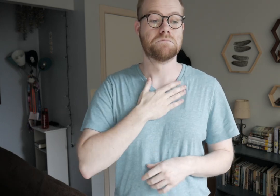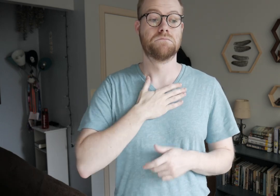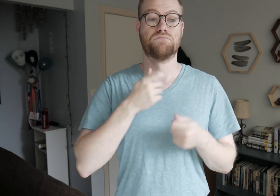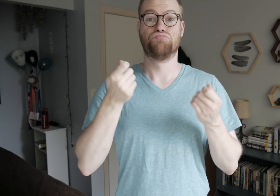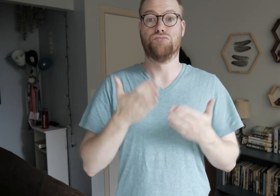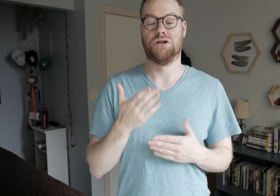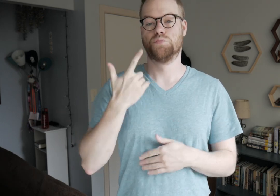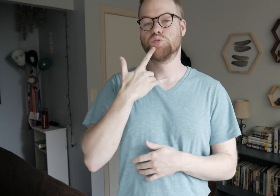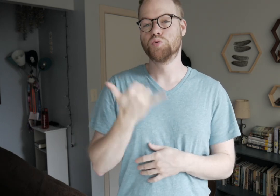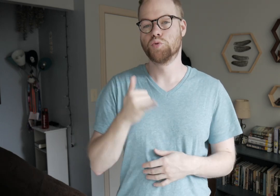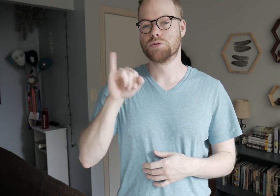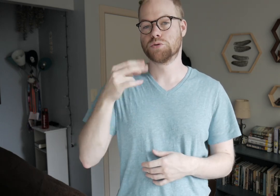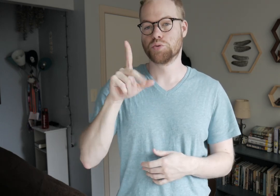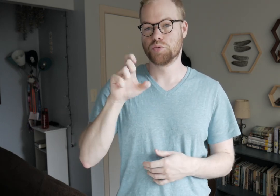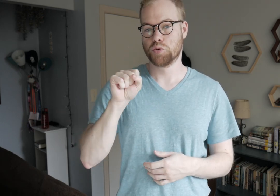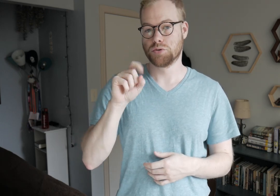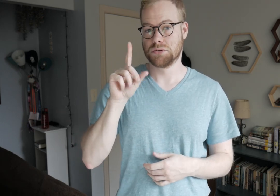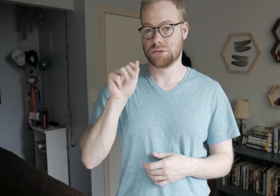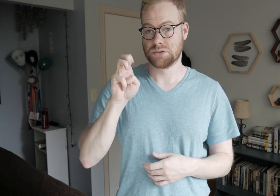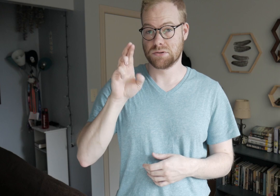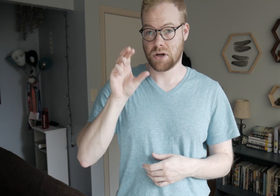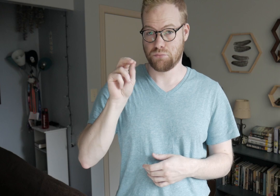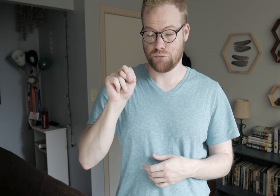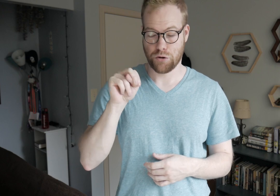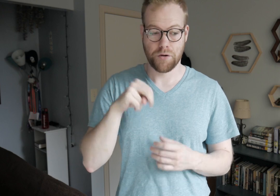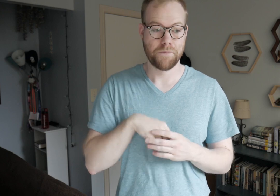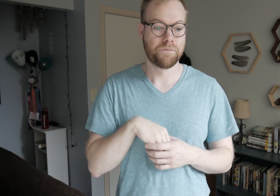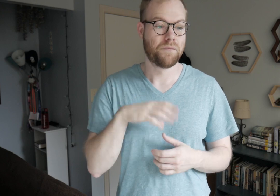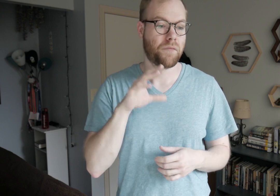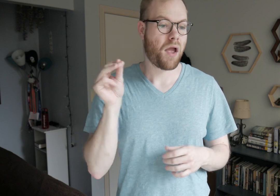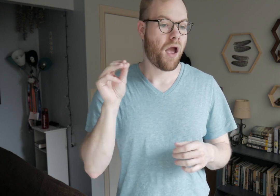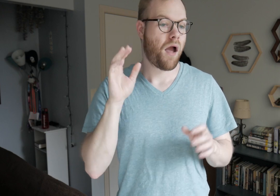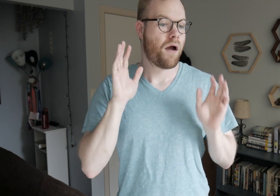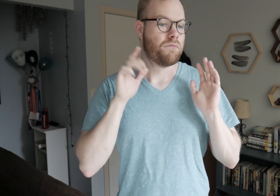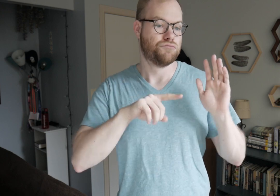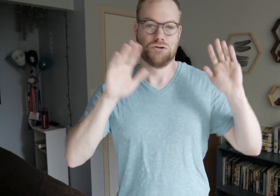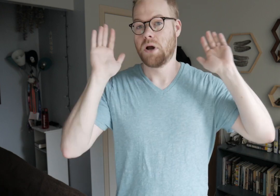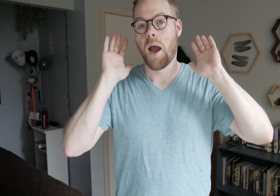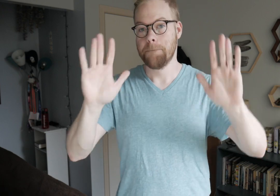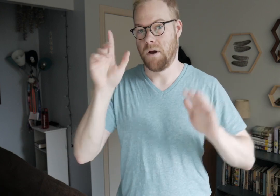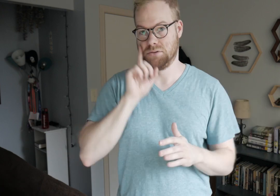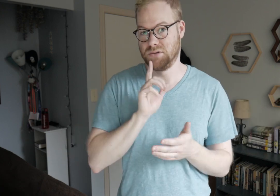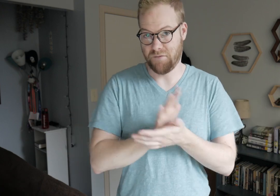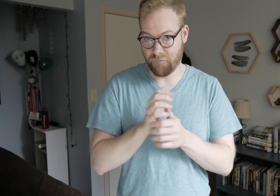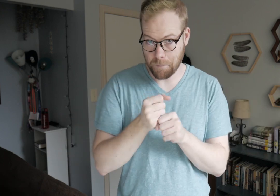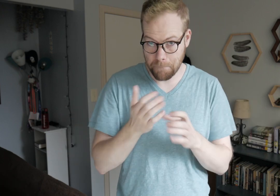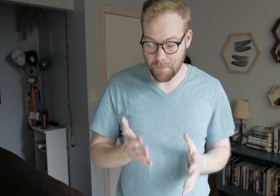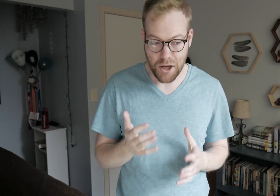My director was Jules Dameron, and she’s an amazing deaf filmmaker.